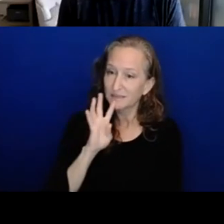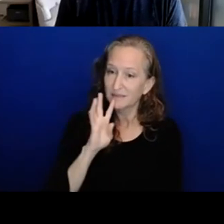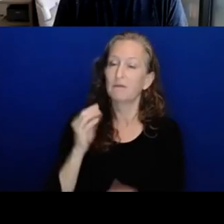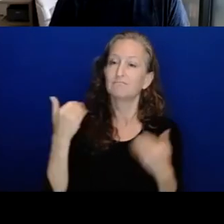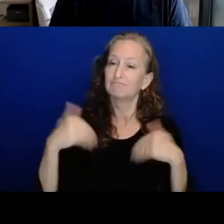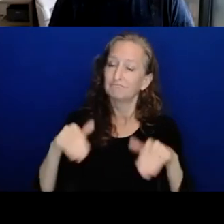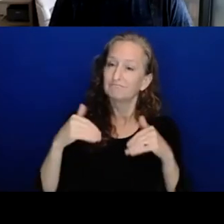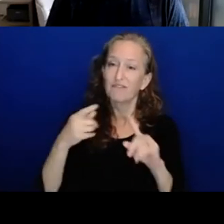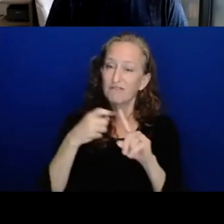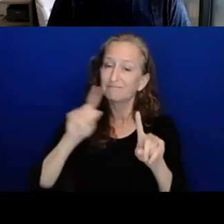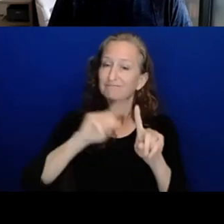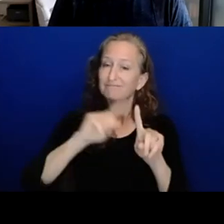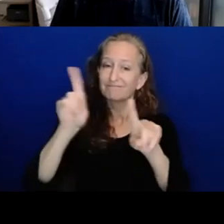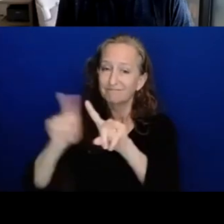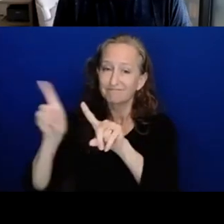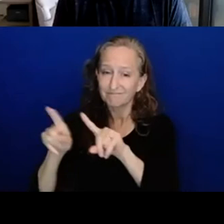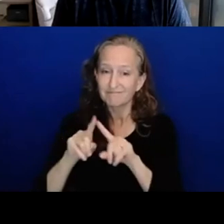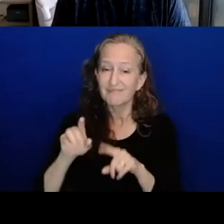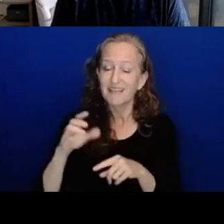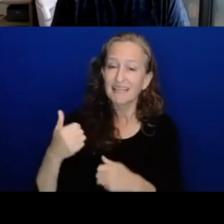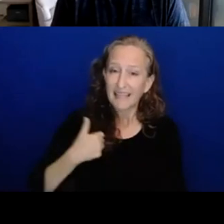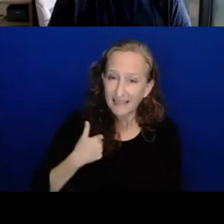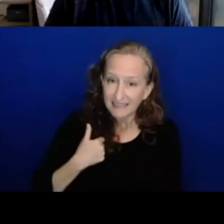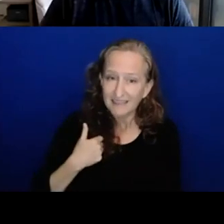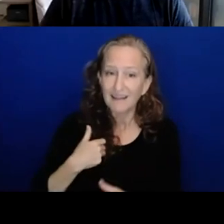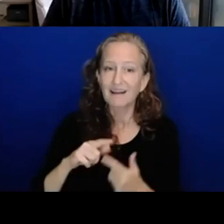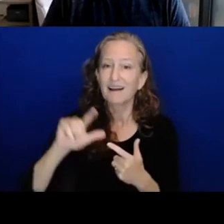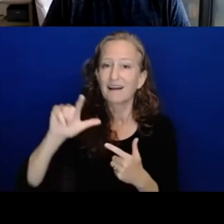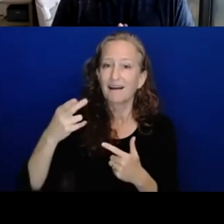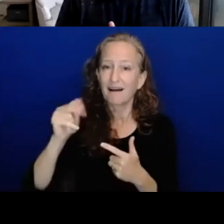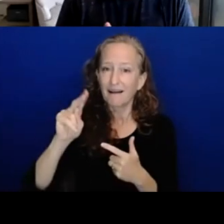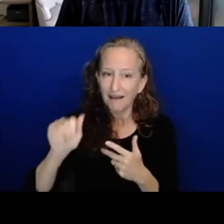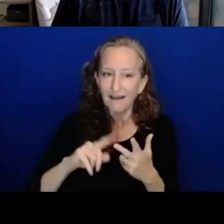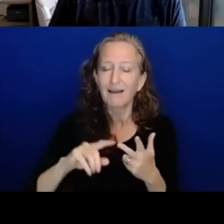you're from originally? Detroit.